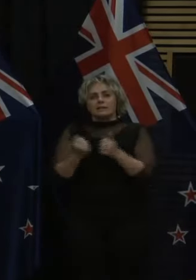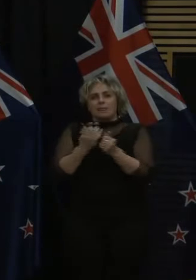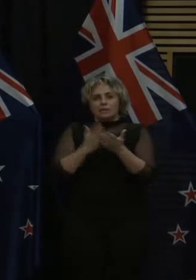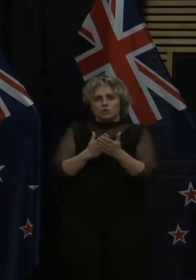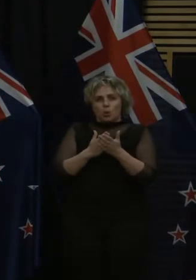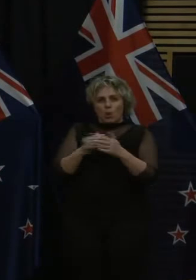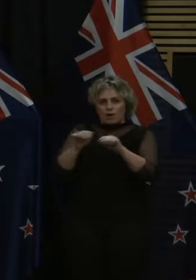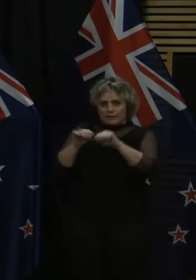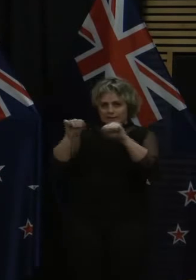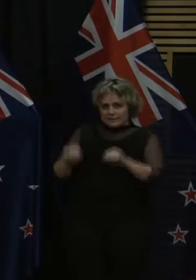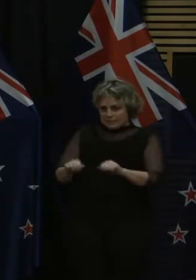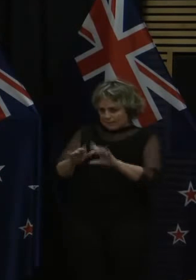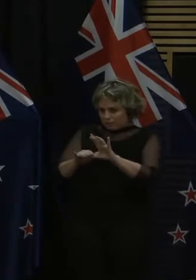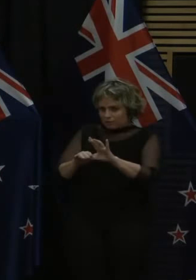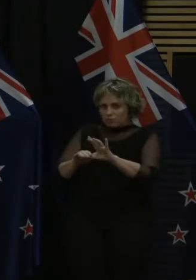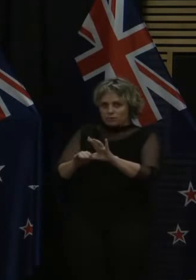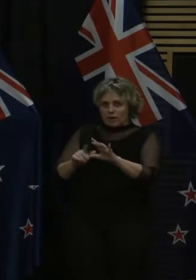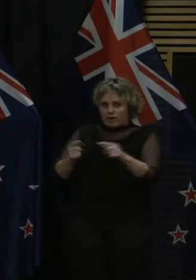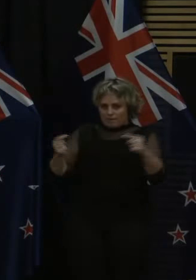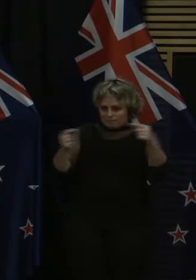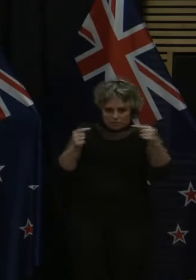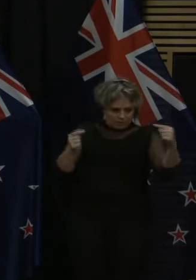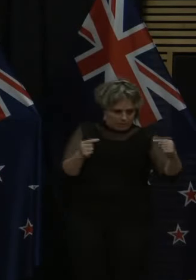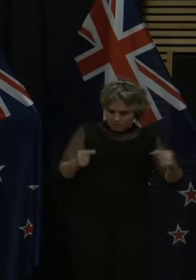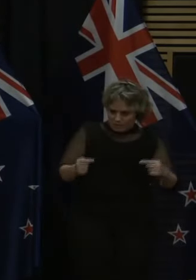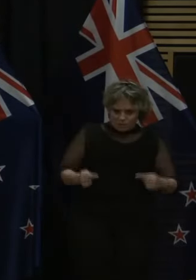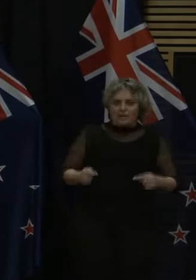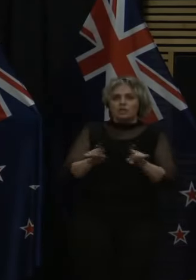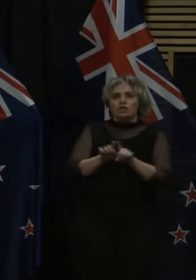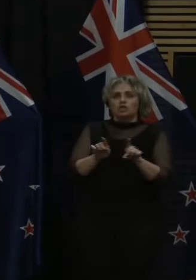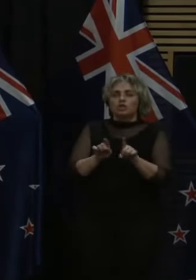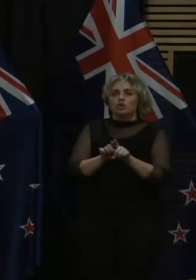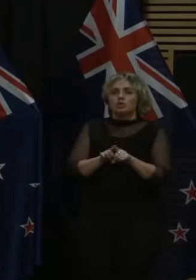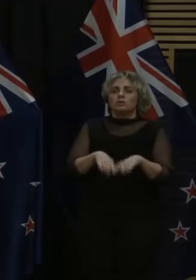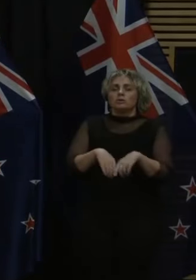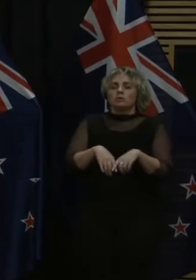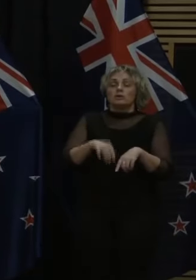are providing an event, a vaccine to forget, the